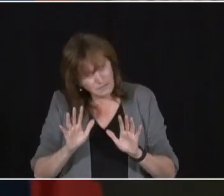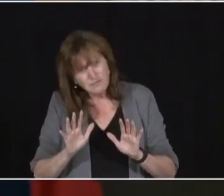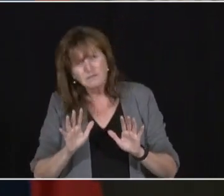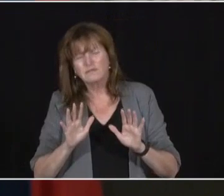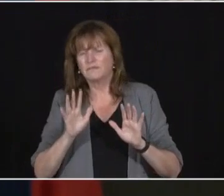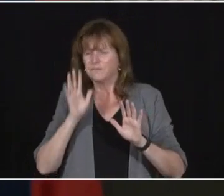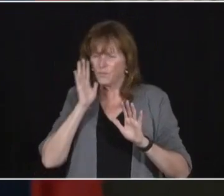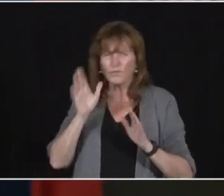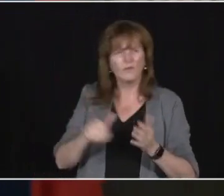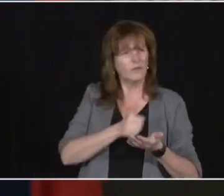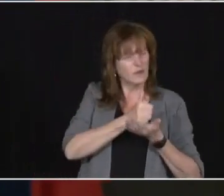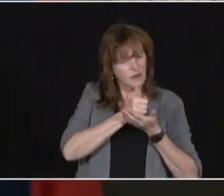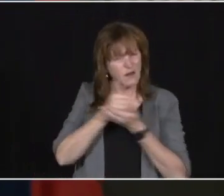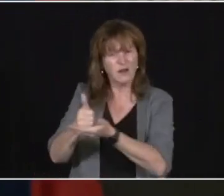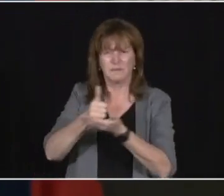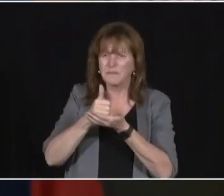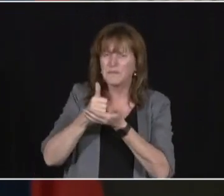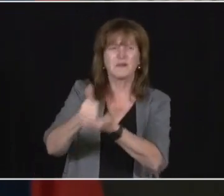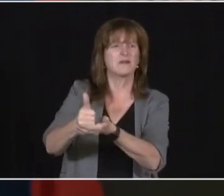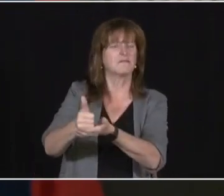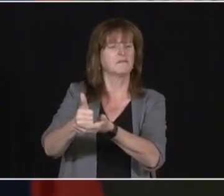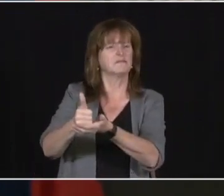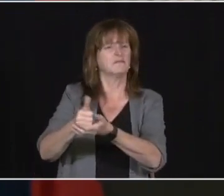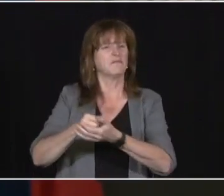through